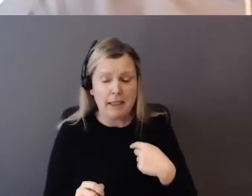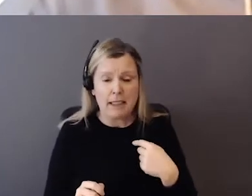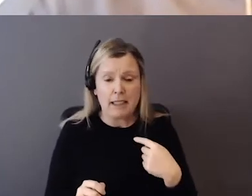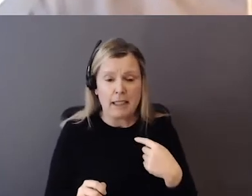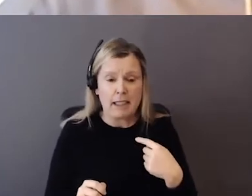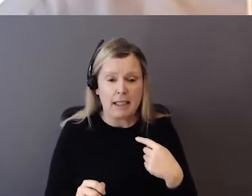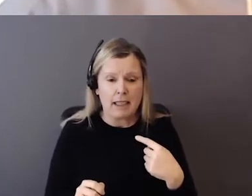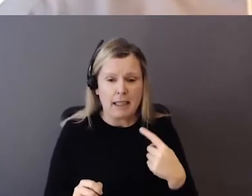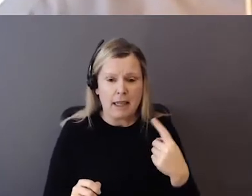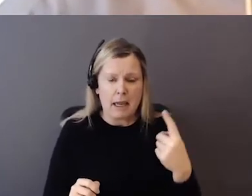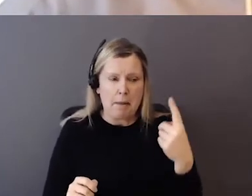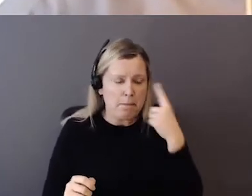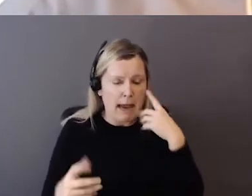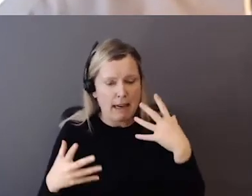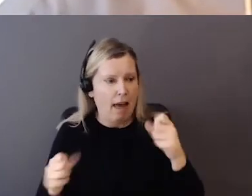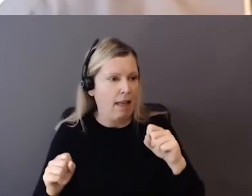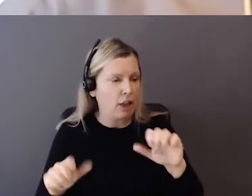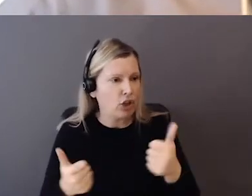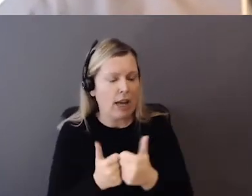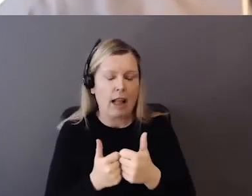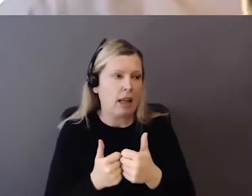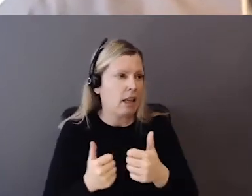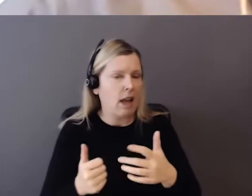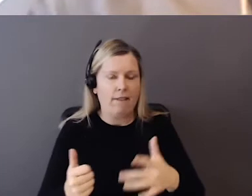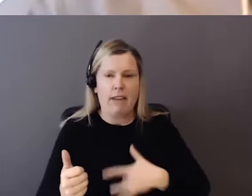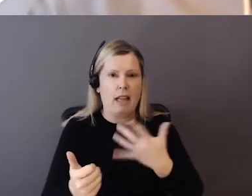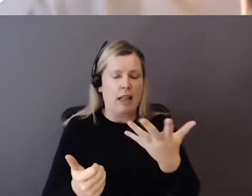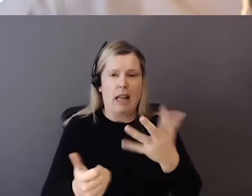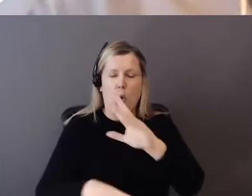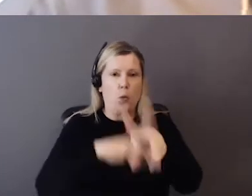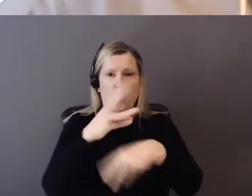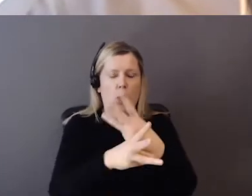health challenges are this overwhelming sense that the world isn't a safe place. And you can often